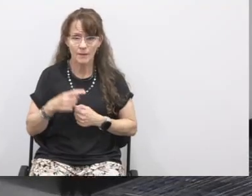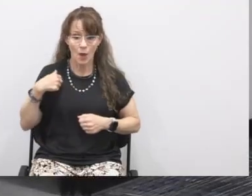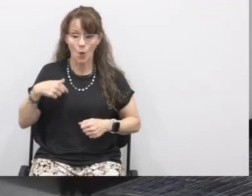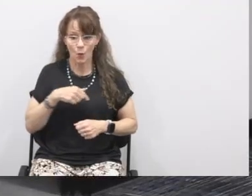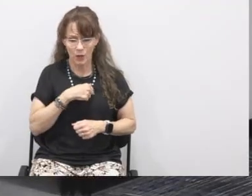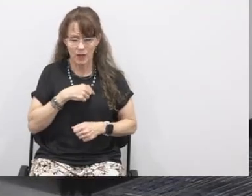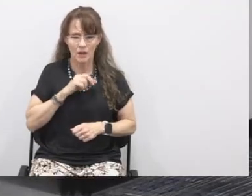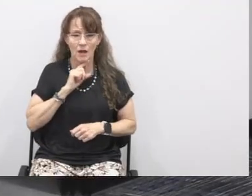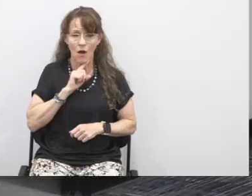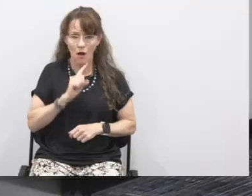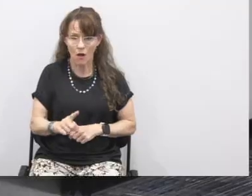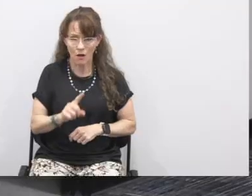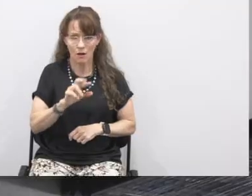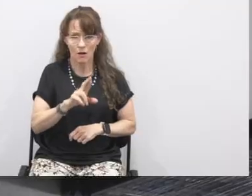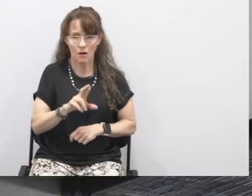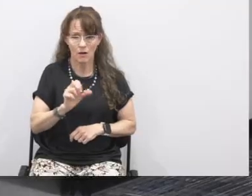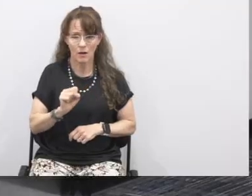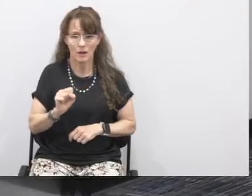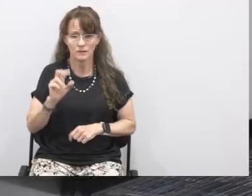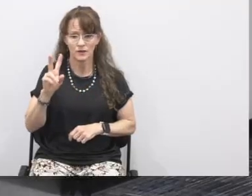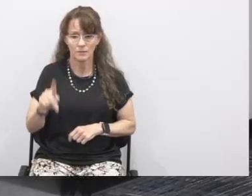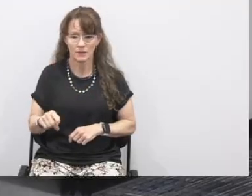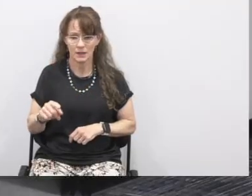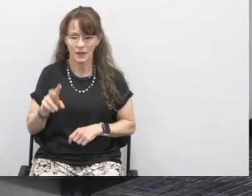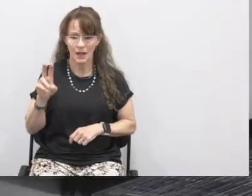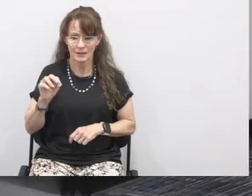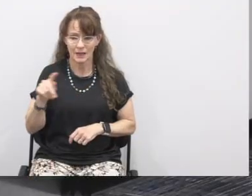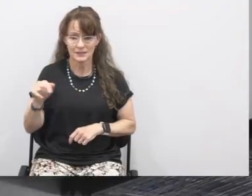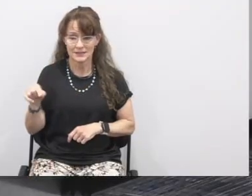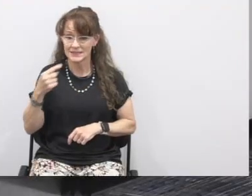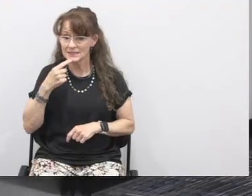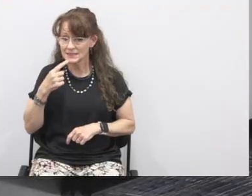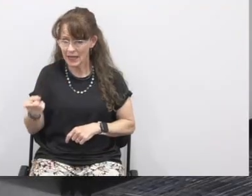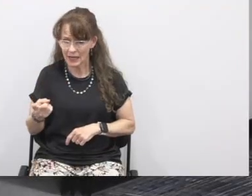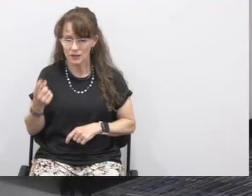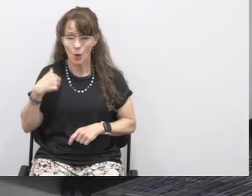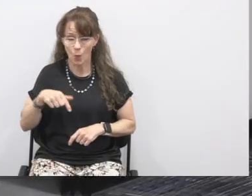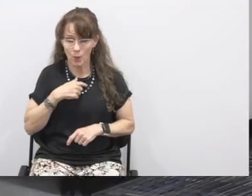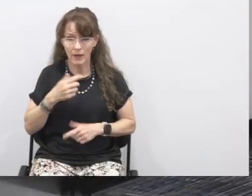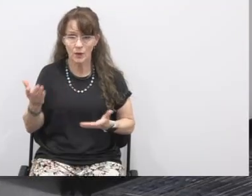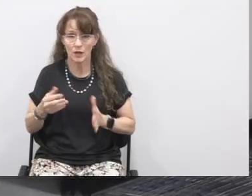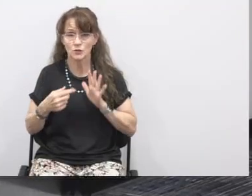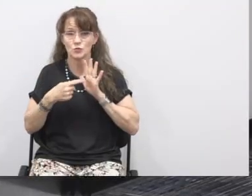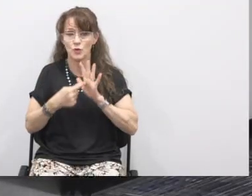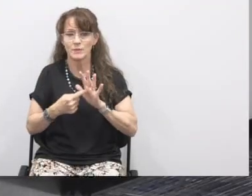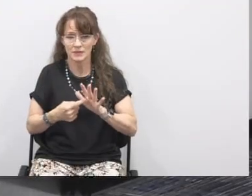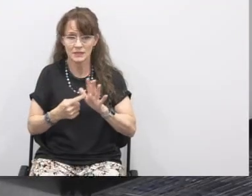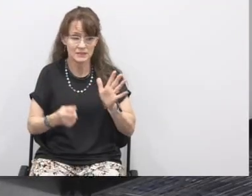And like I loved how Naza said is that we are here to represent these students even though sometimes they may feel alone,